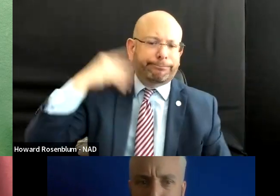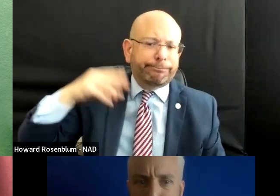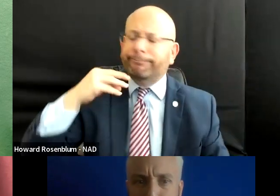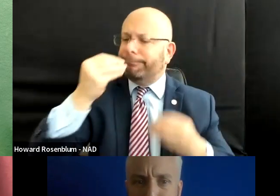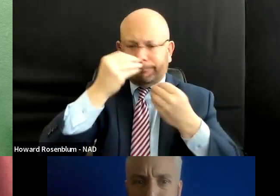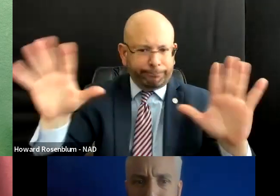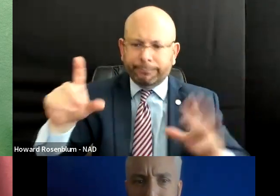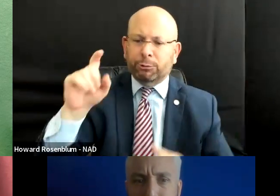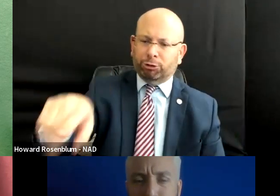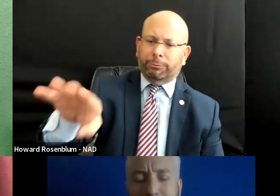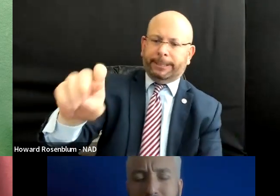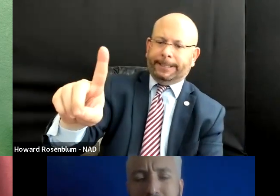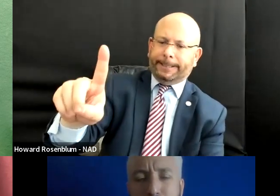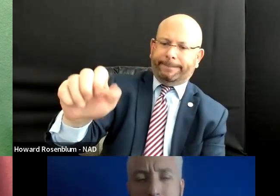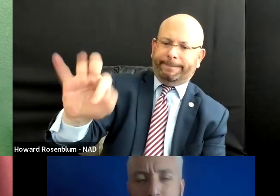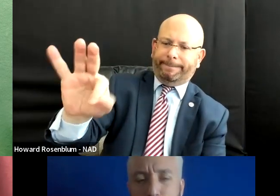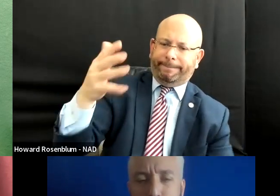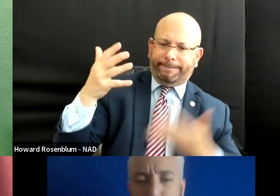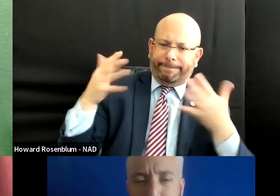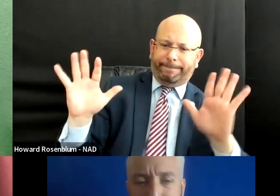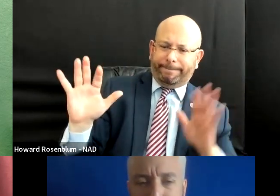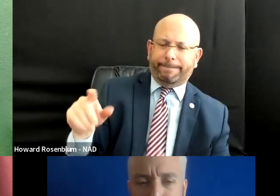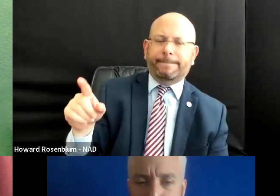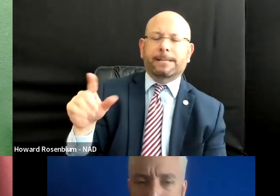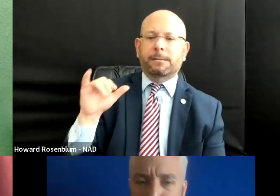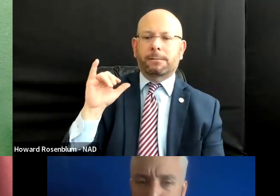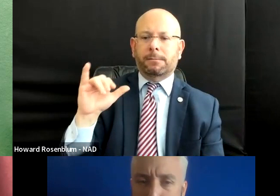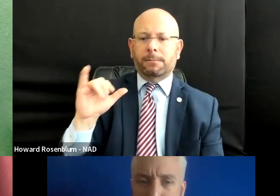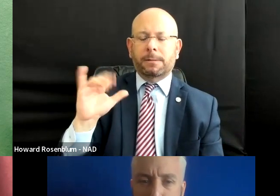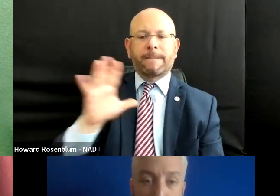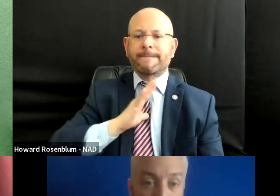requiring captioning or you would have a